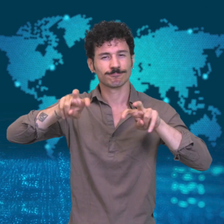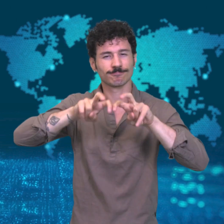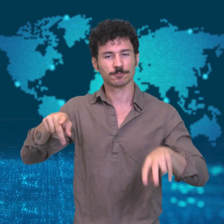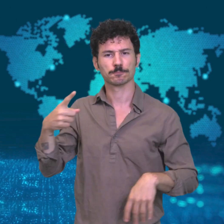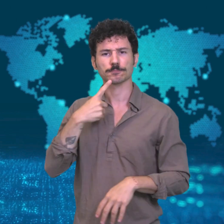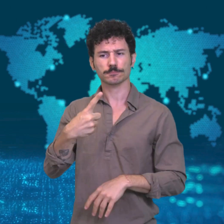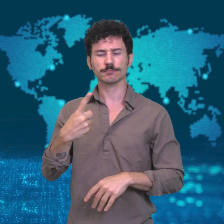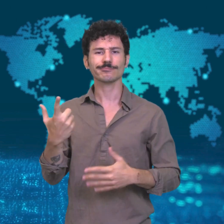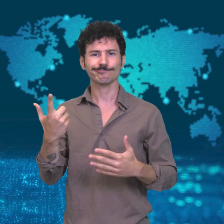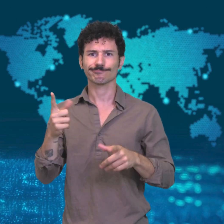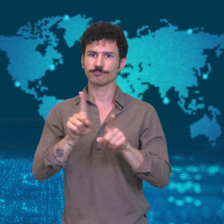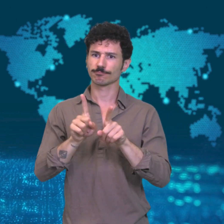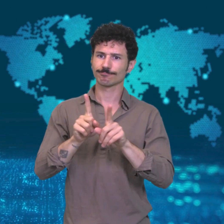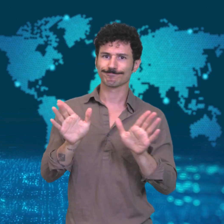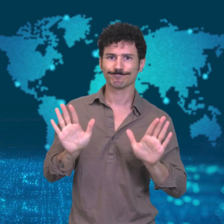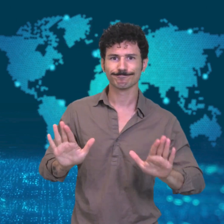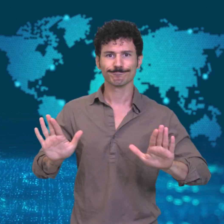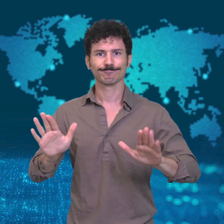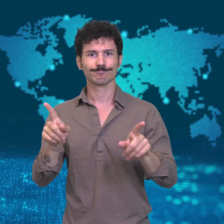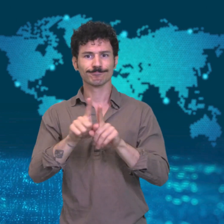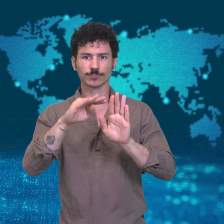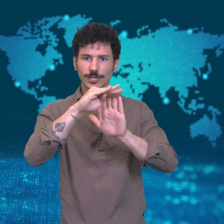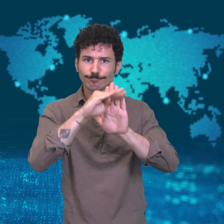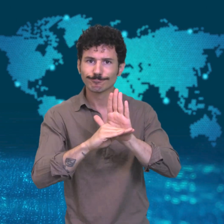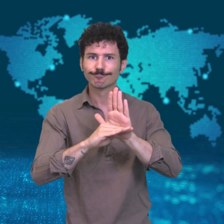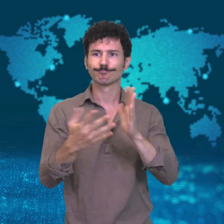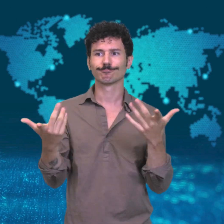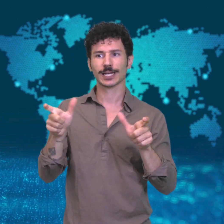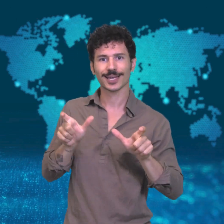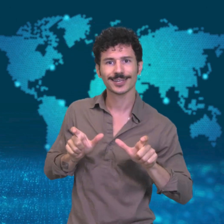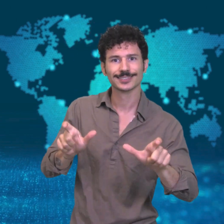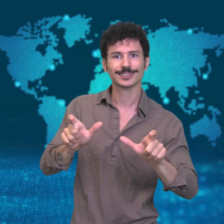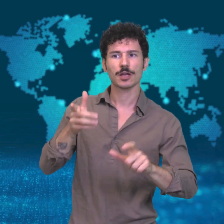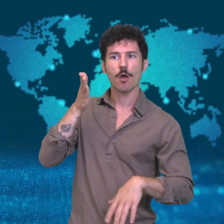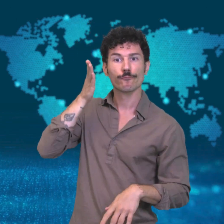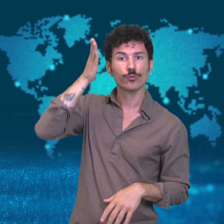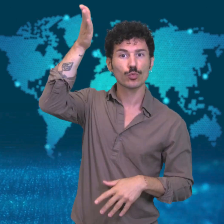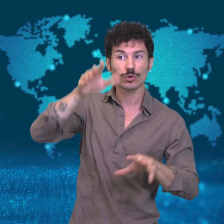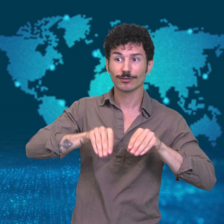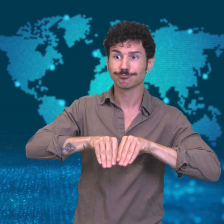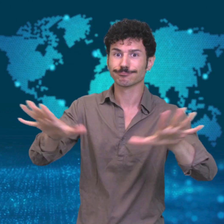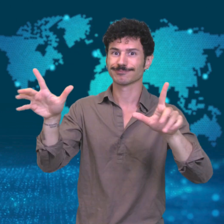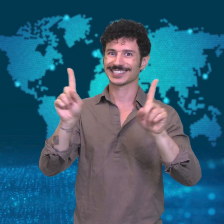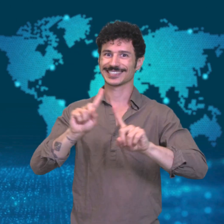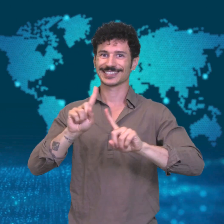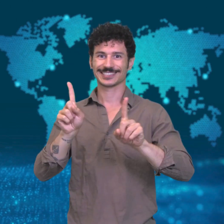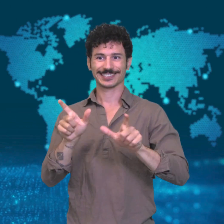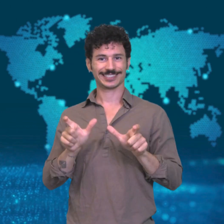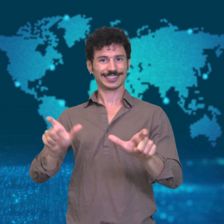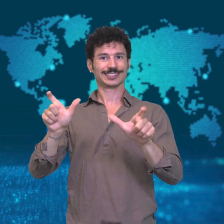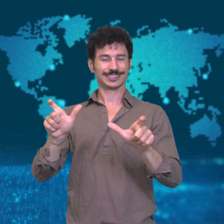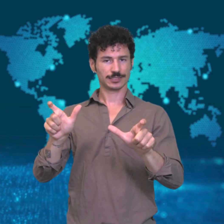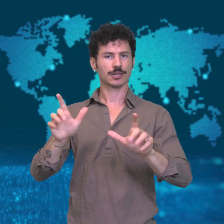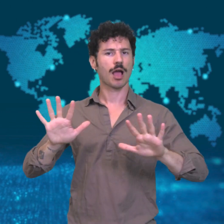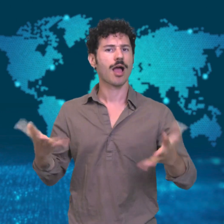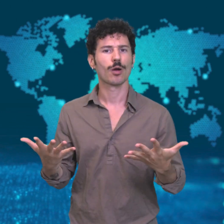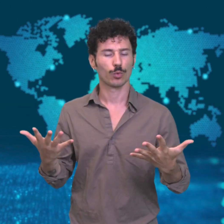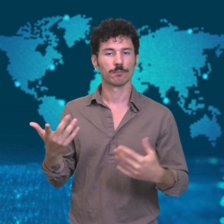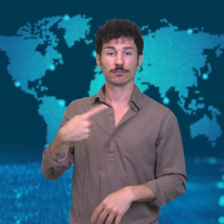Researchers say that in order to decrease the risk of a pandemic,